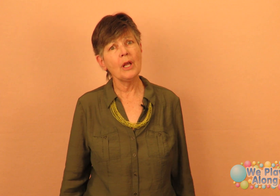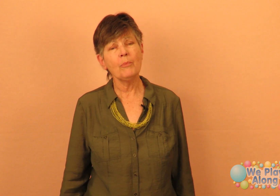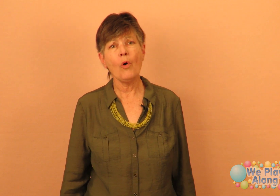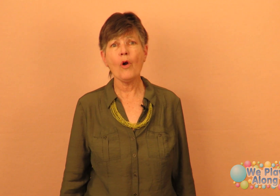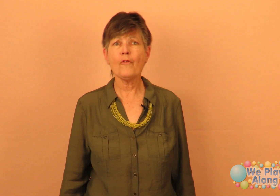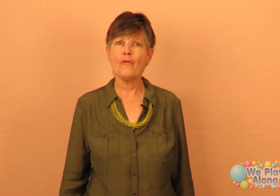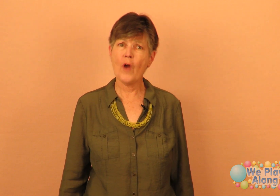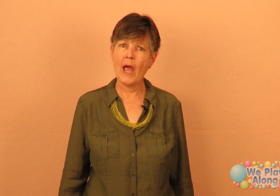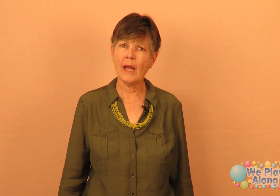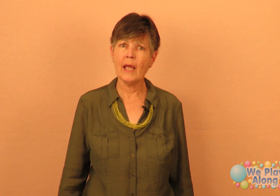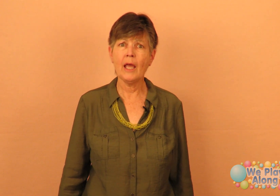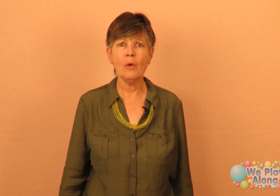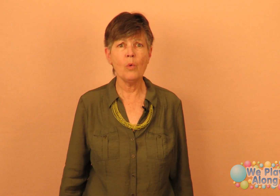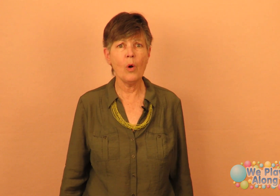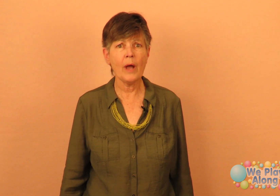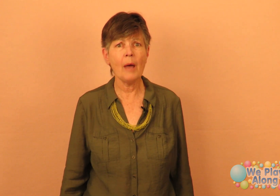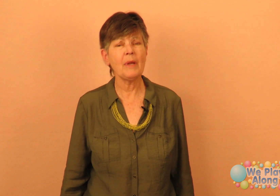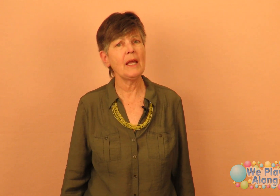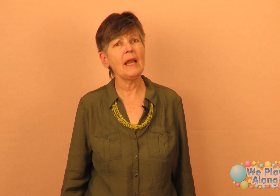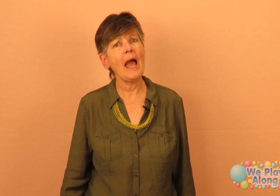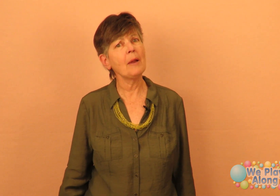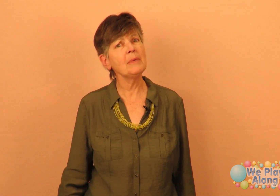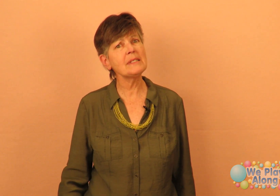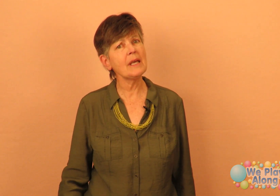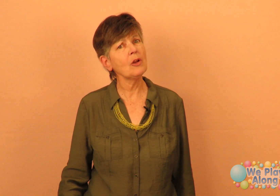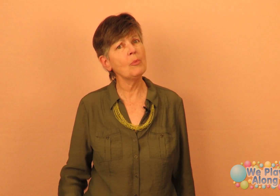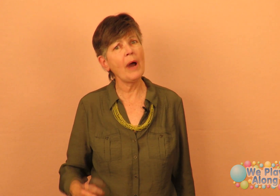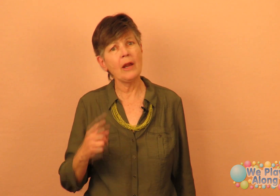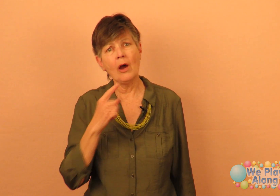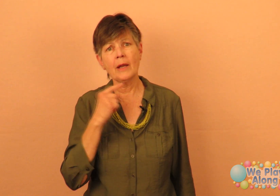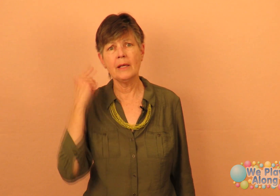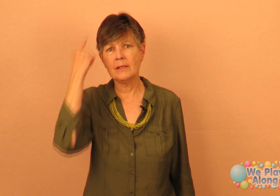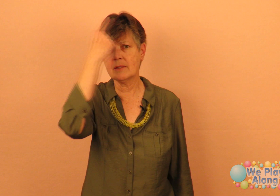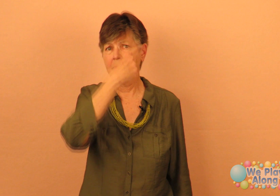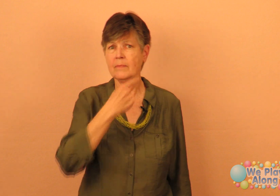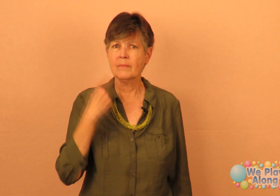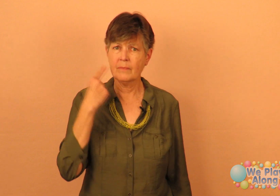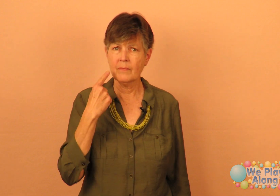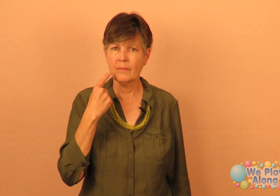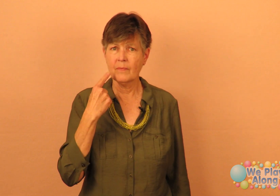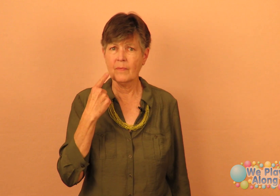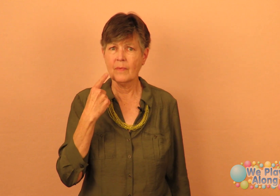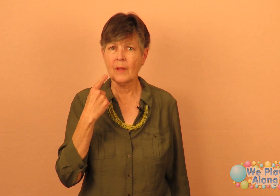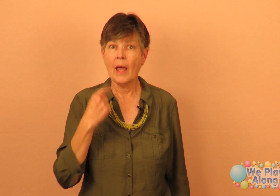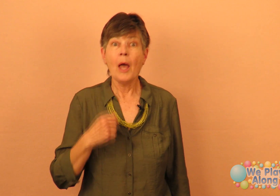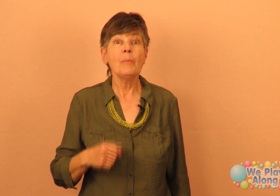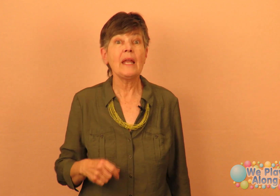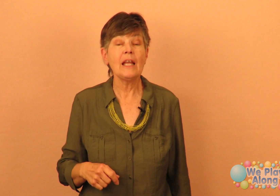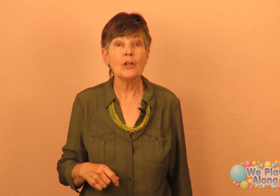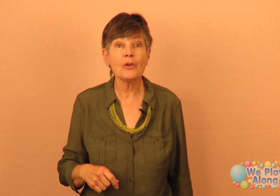poor Fred he woke up and he had a mosquito bite on his butt he looked